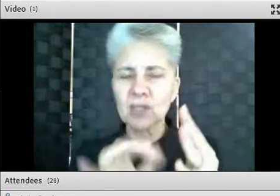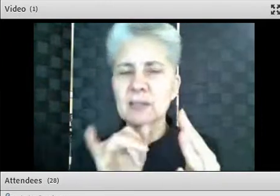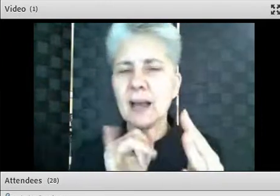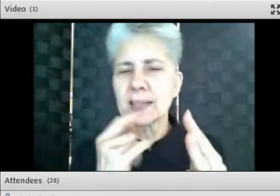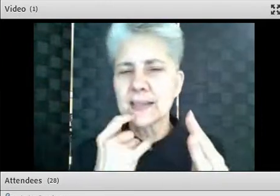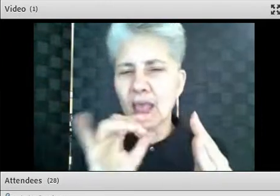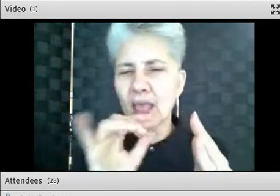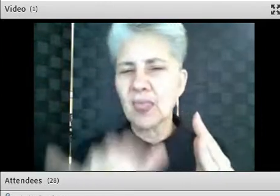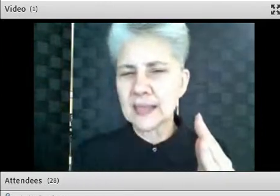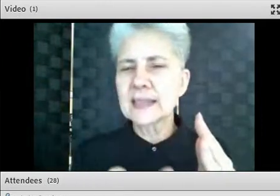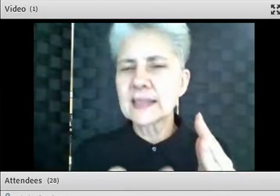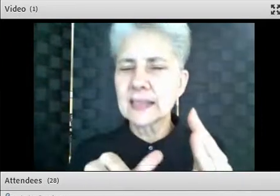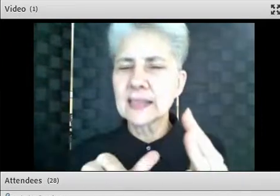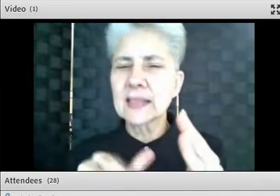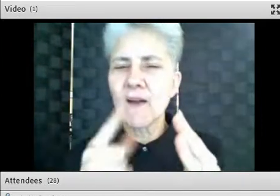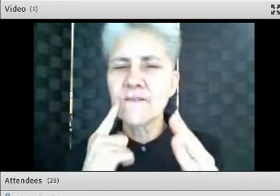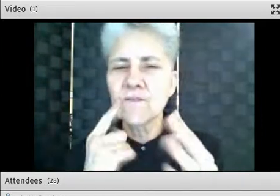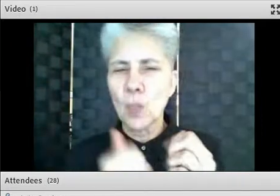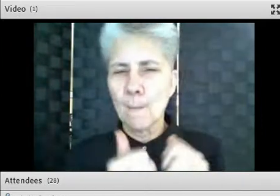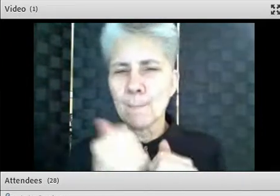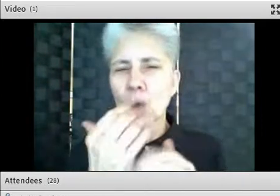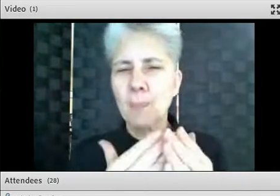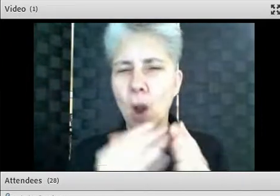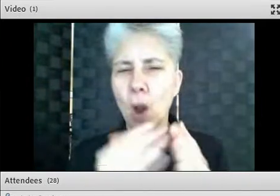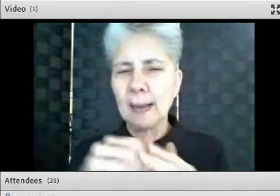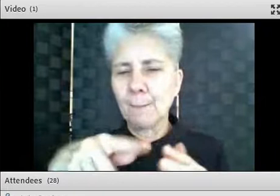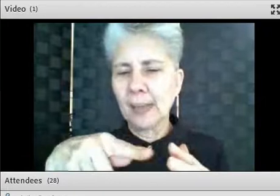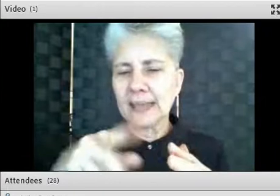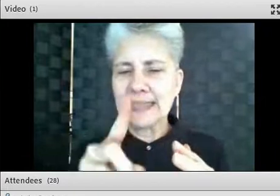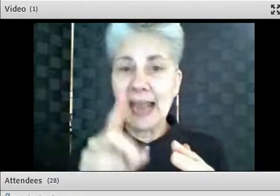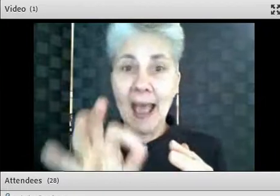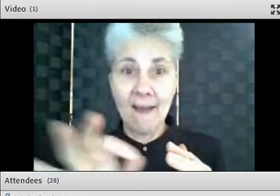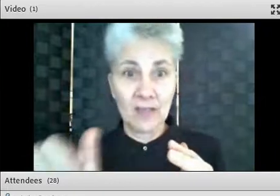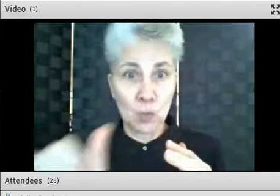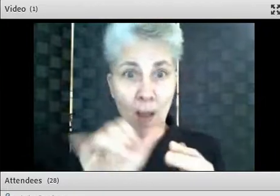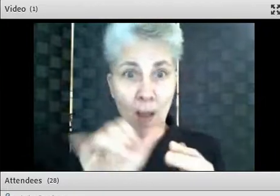and, like I said, this... is for the most part within the PDFs as well,